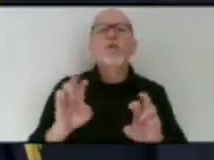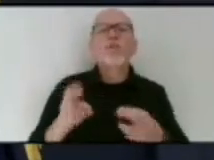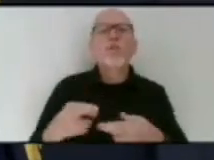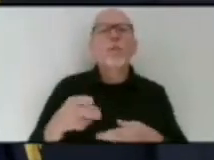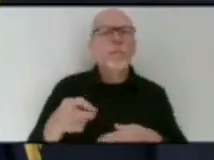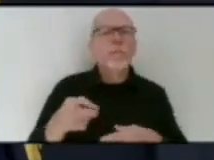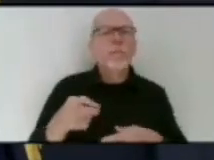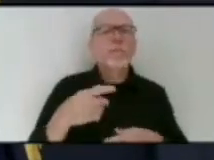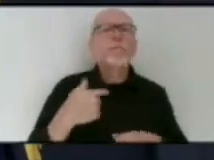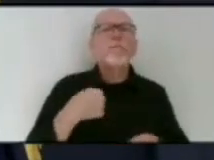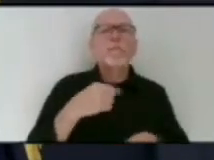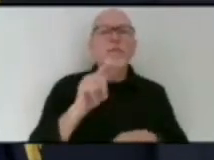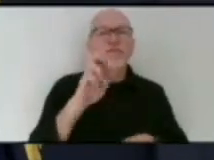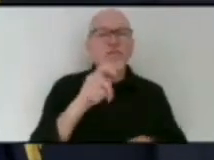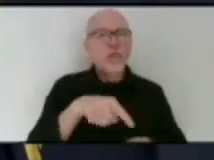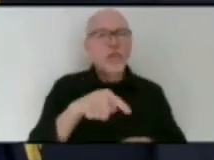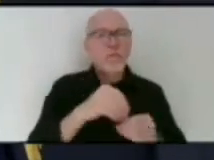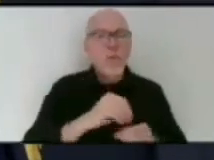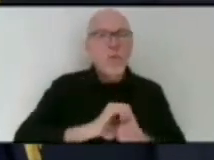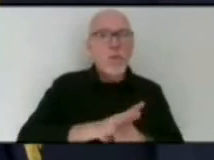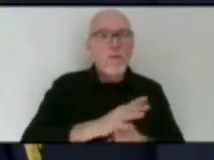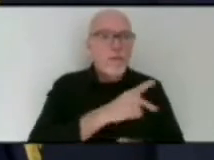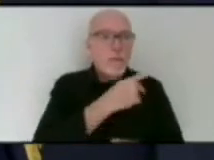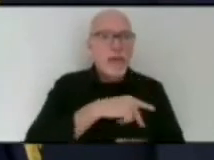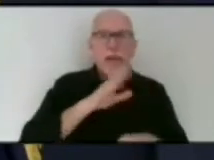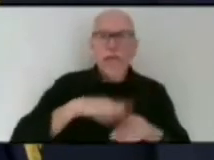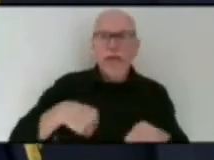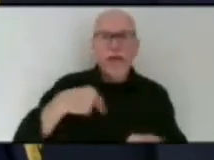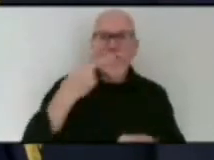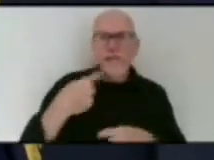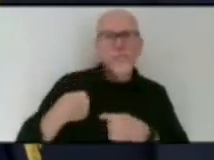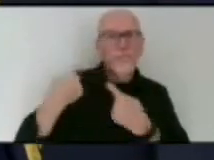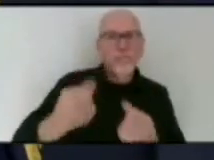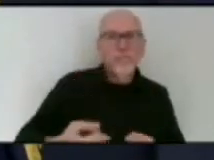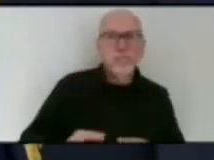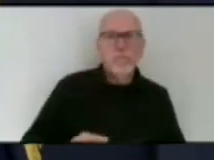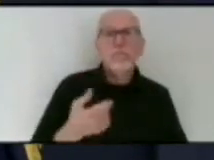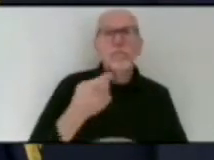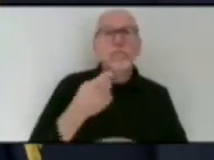more covert patients than I have seen all year. Dr. Dan and Dr Sullivan also